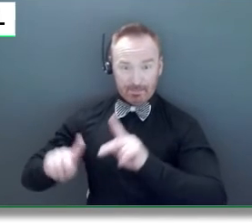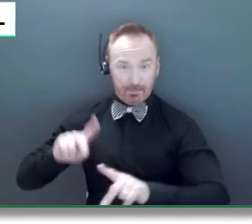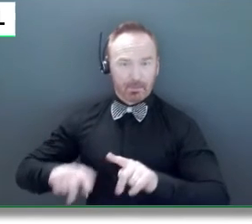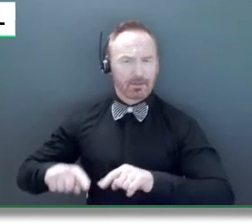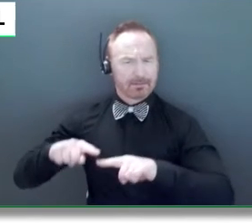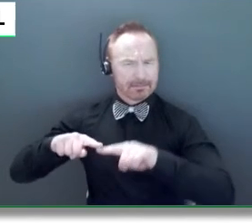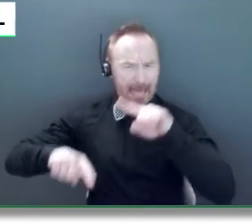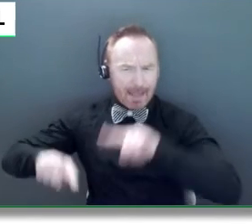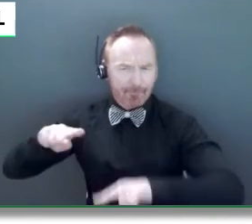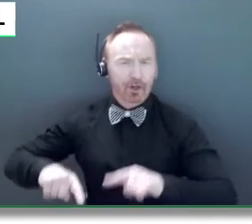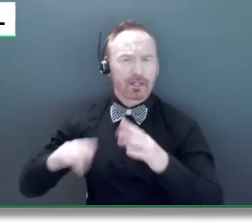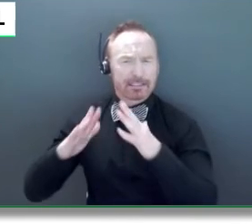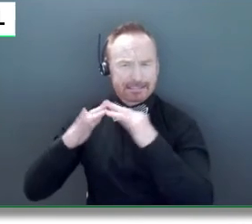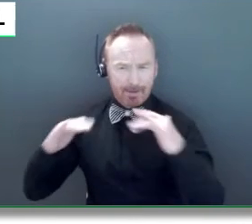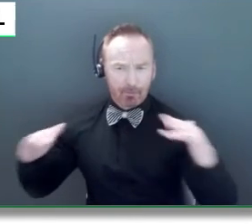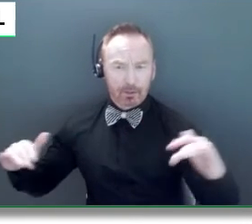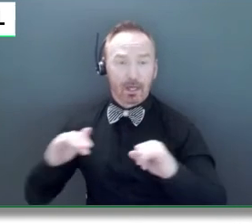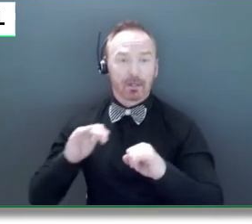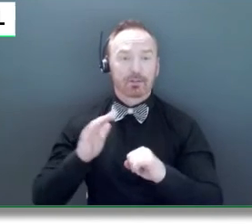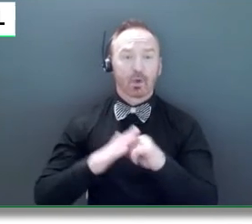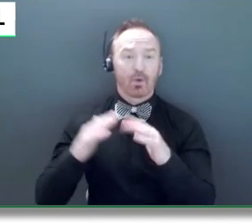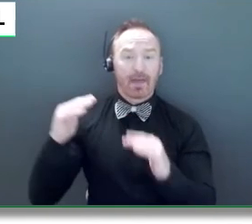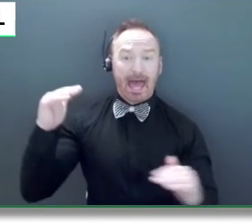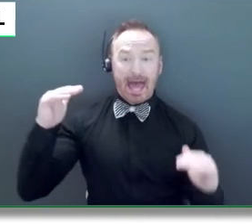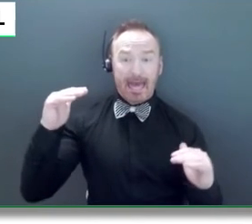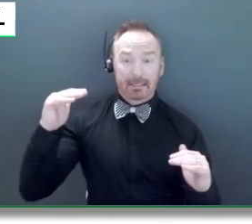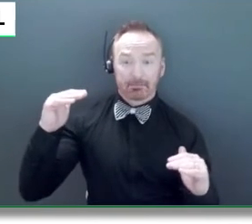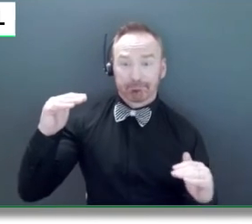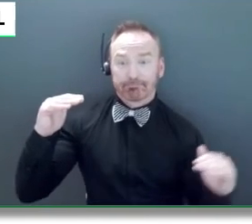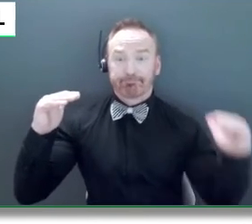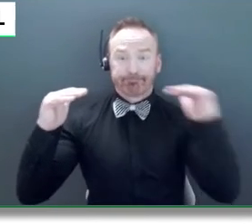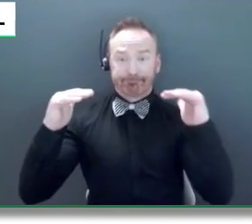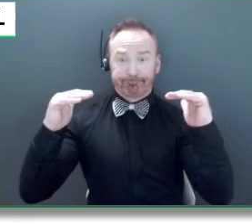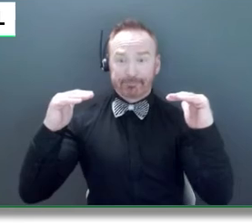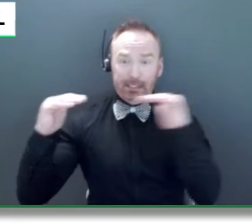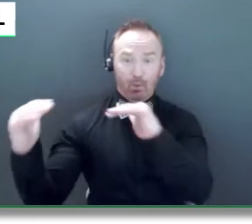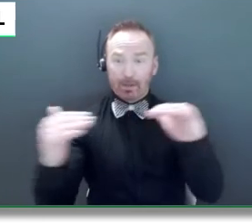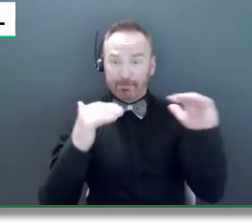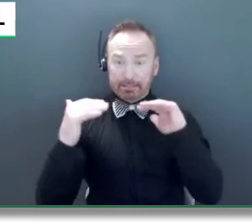The equivalent accessible experiences like Carinna said, you talk to some